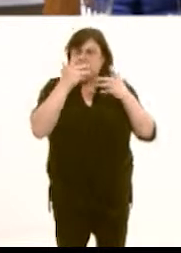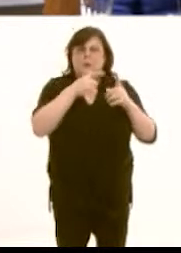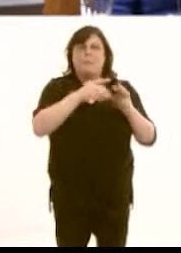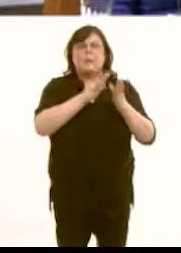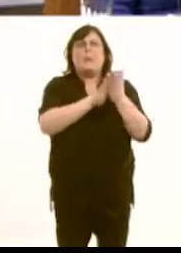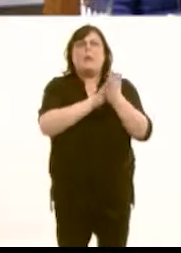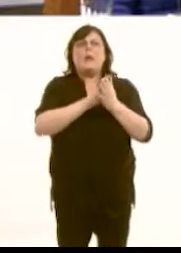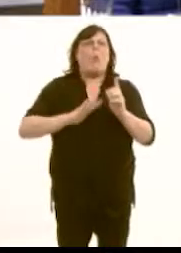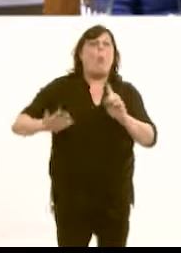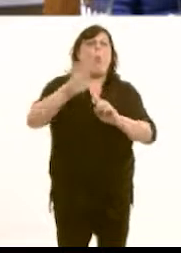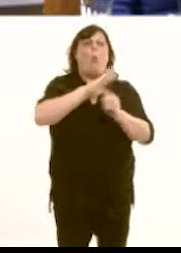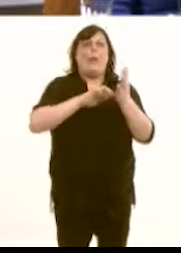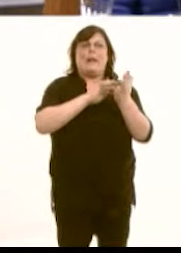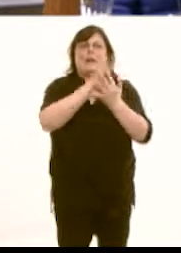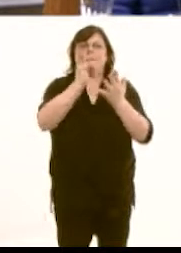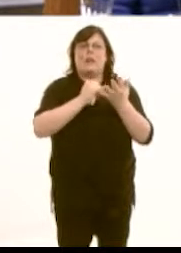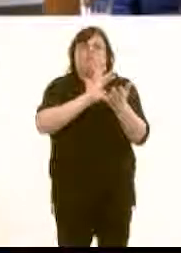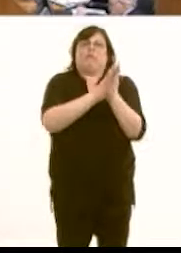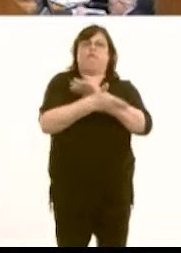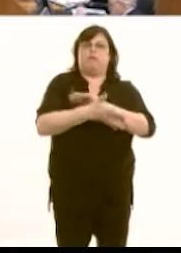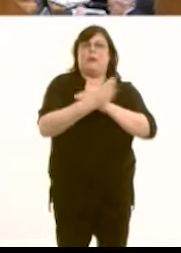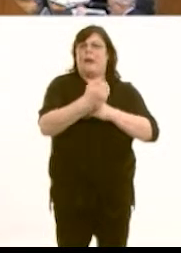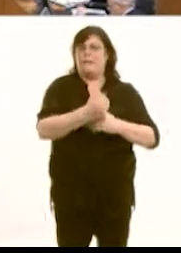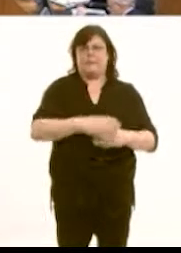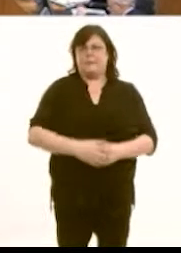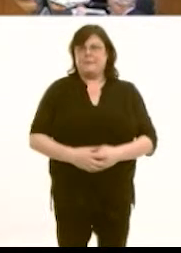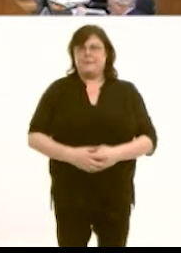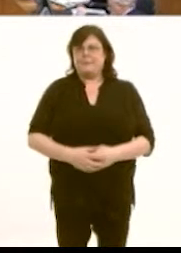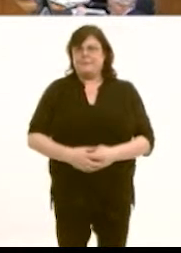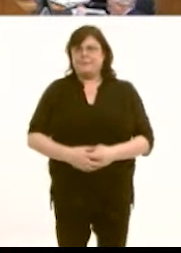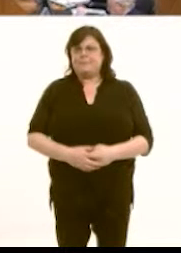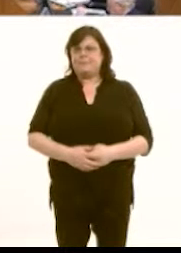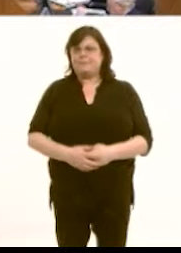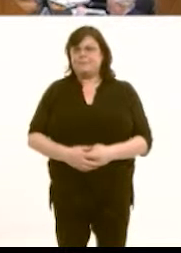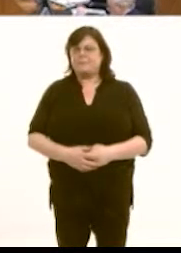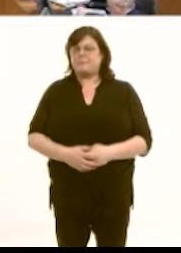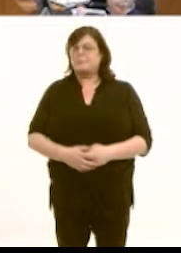That said, of course, we wait to see what the clinical lead says. Kirsty Williams: Thank you for that.